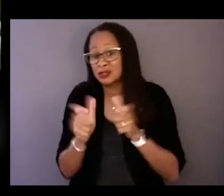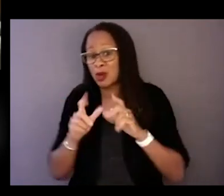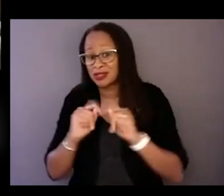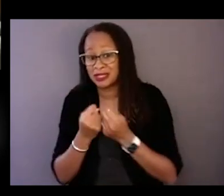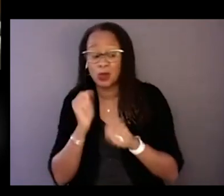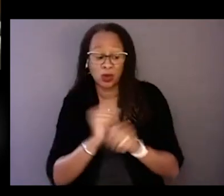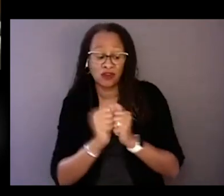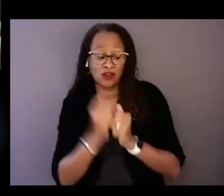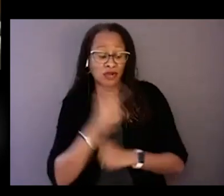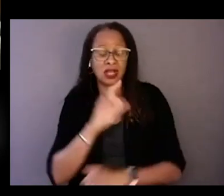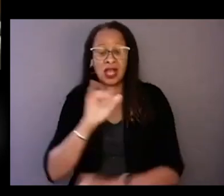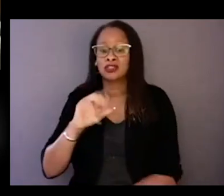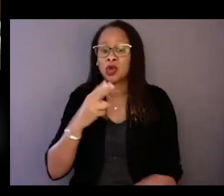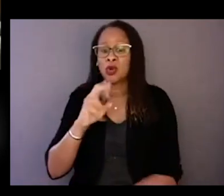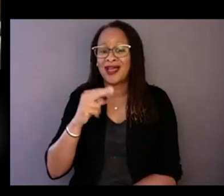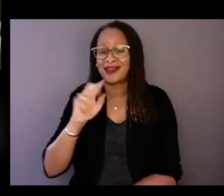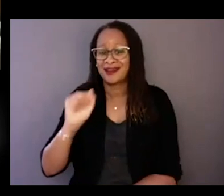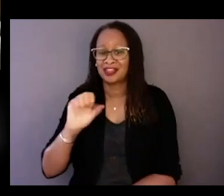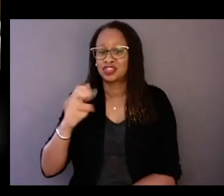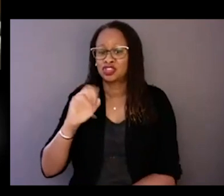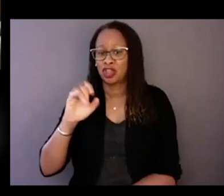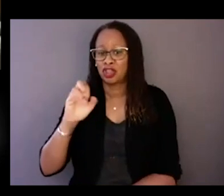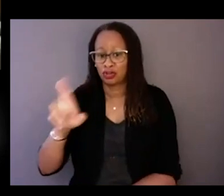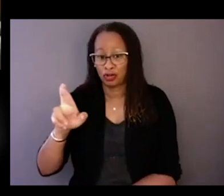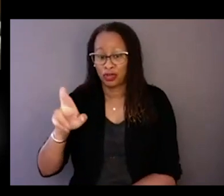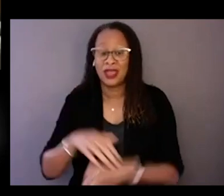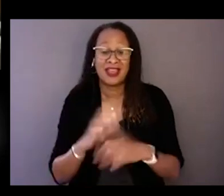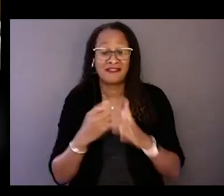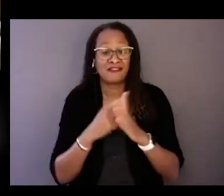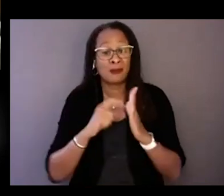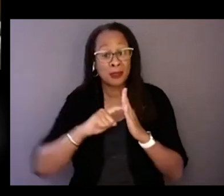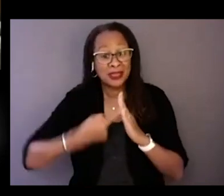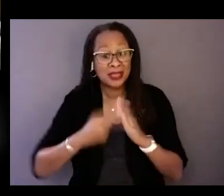Her name is Johanna Schiller. And from the onset, once the film was greenlit,